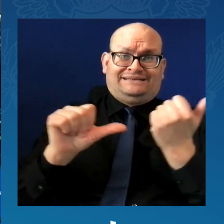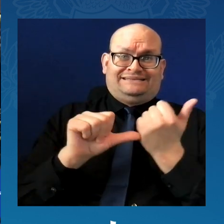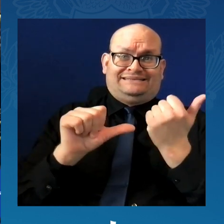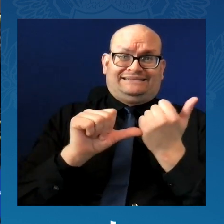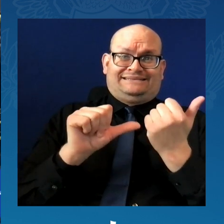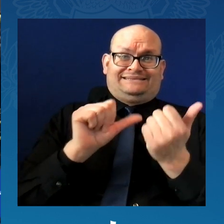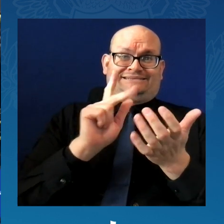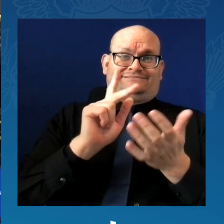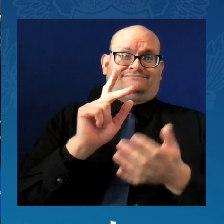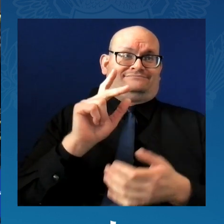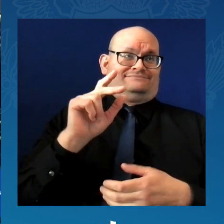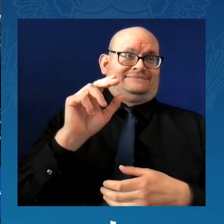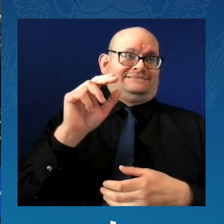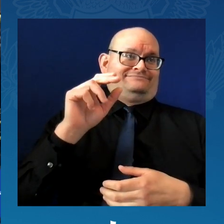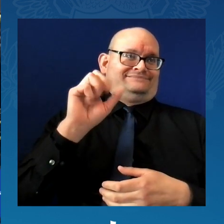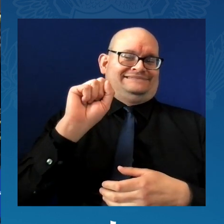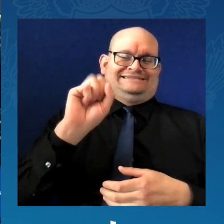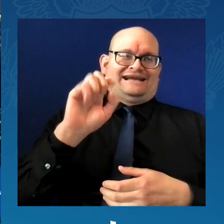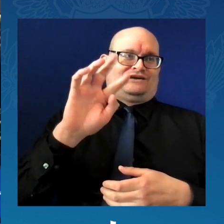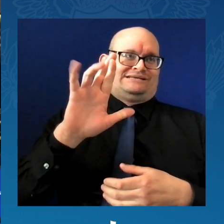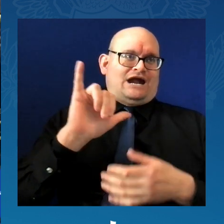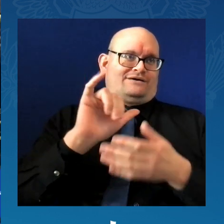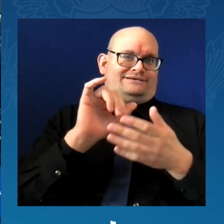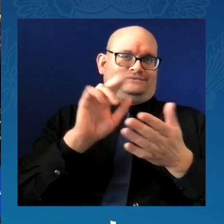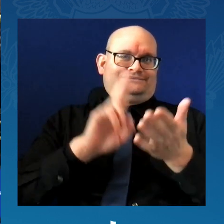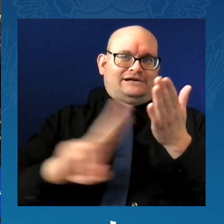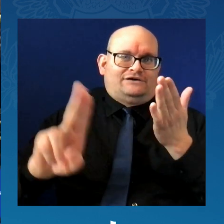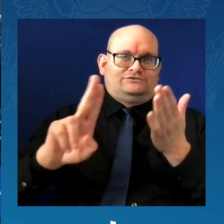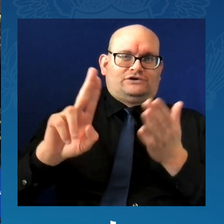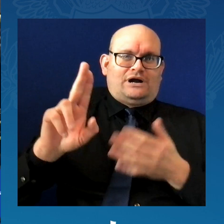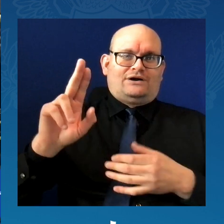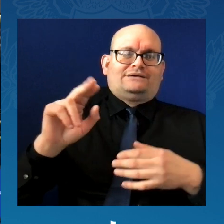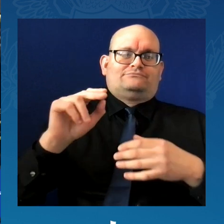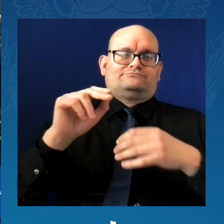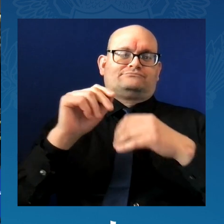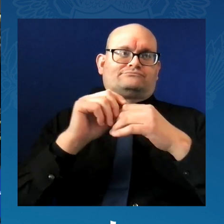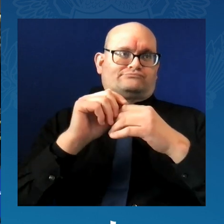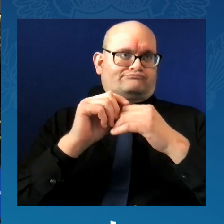Last year I visit where time there you are. Last year I visited Goddard